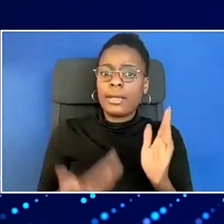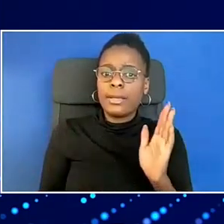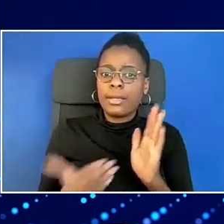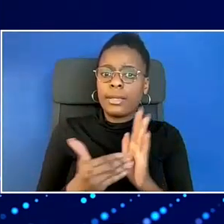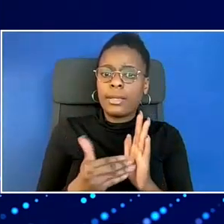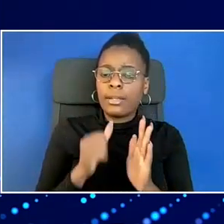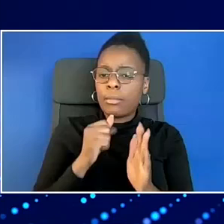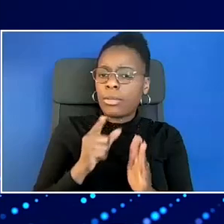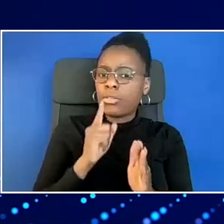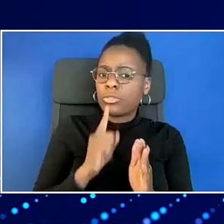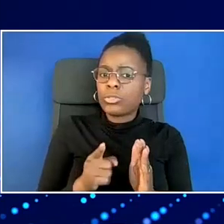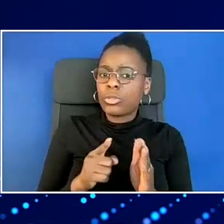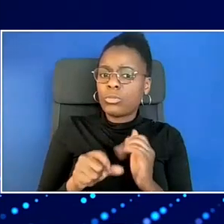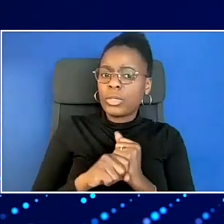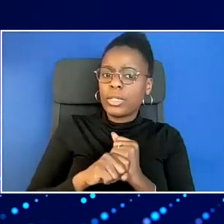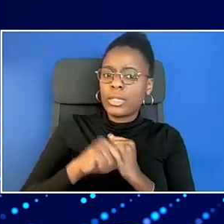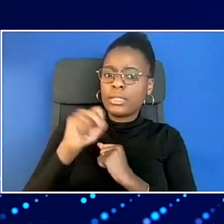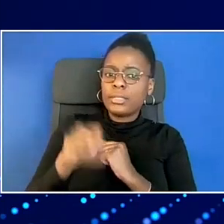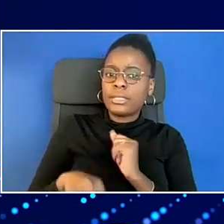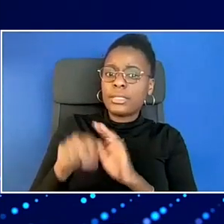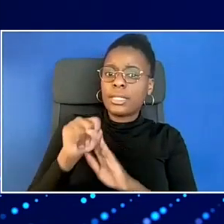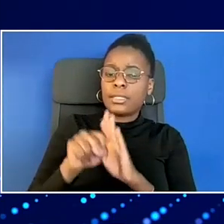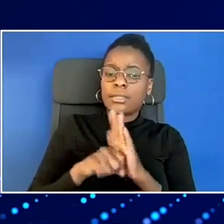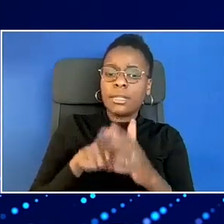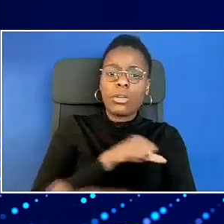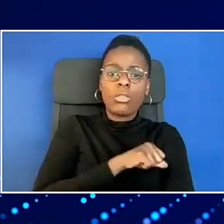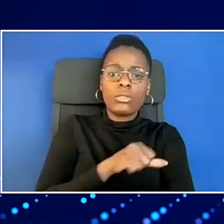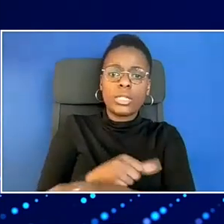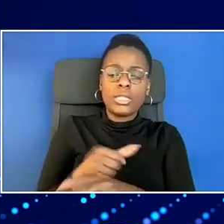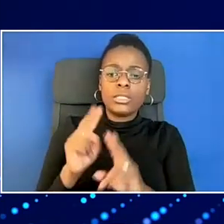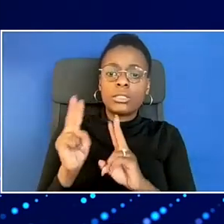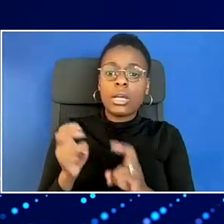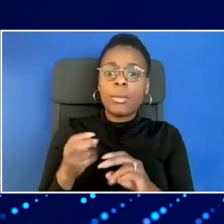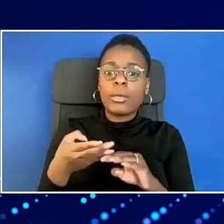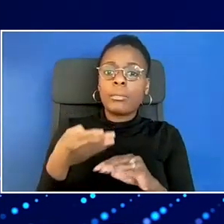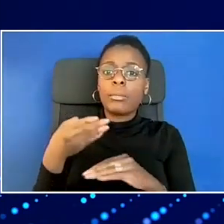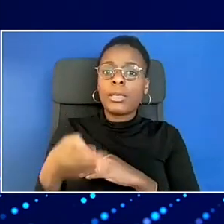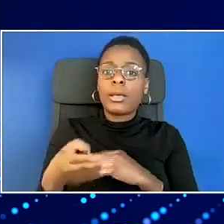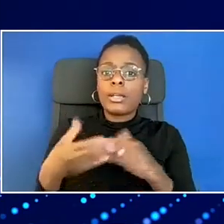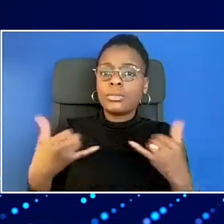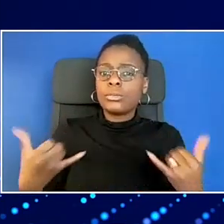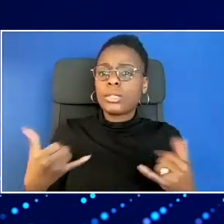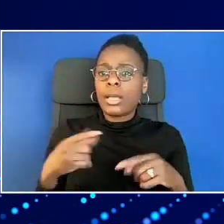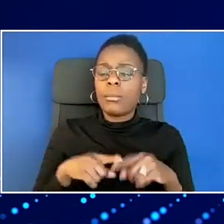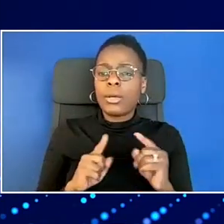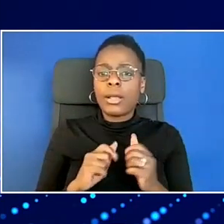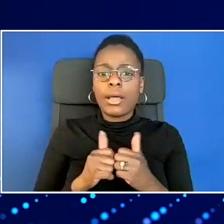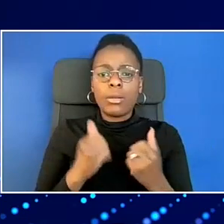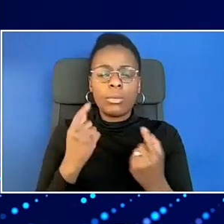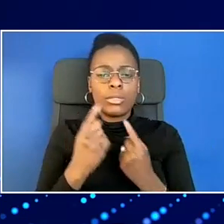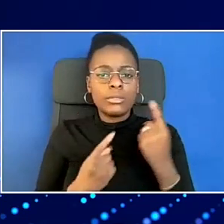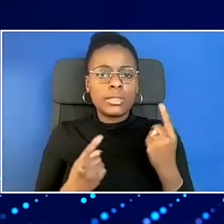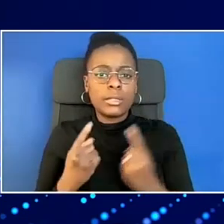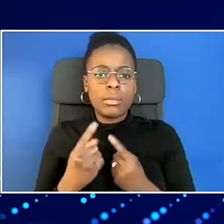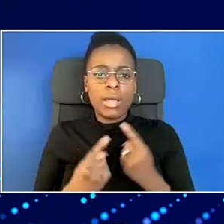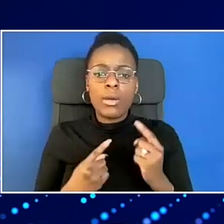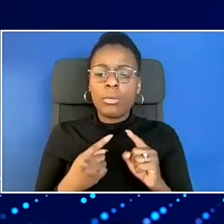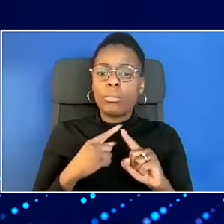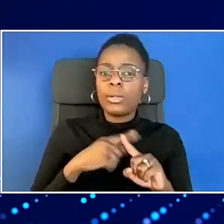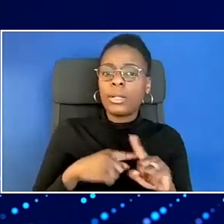authorization topic beyond today. But ways to think about, you know, is there like a plus or minus enrollment percentage